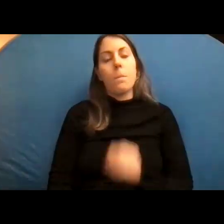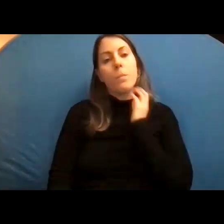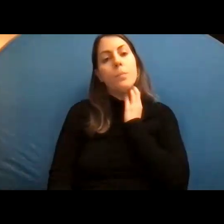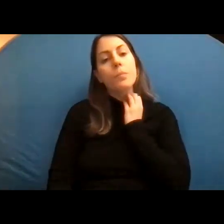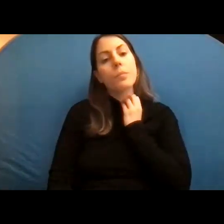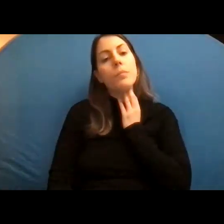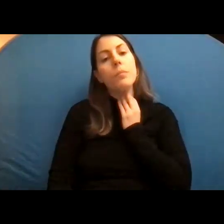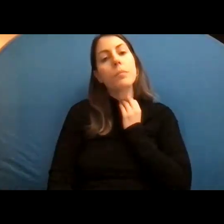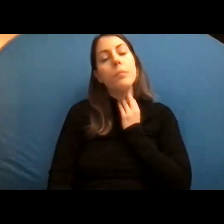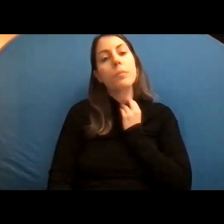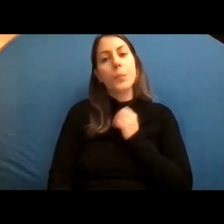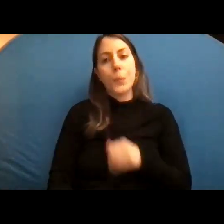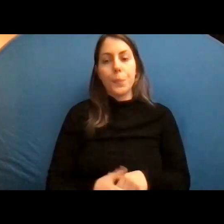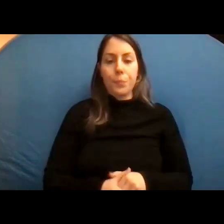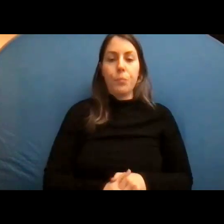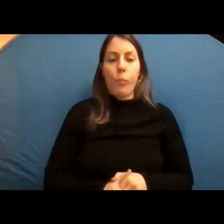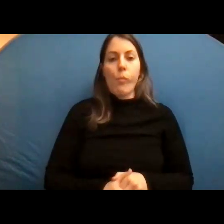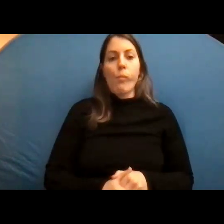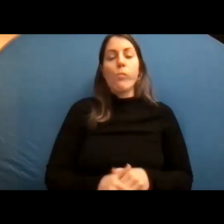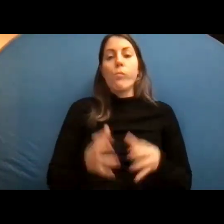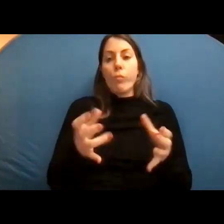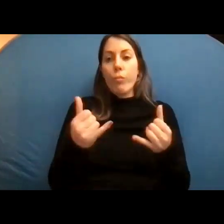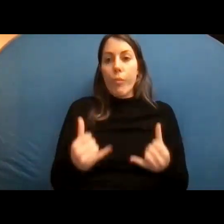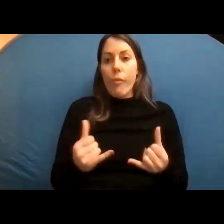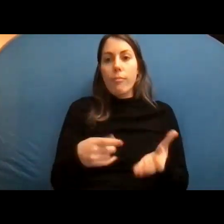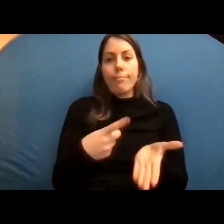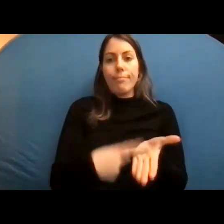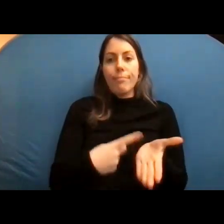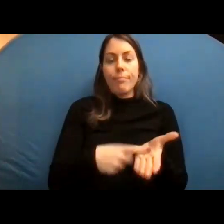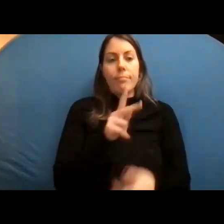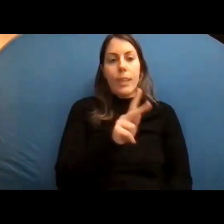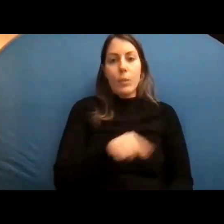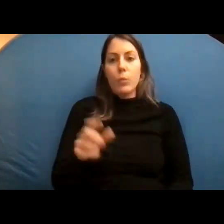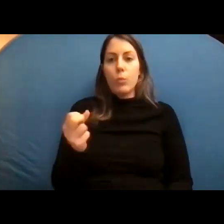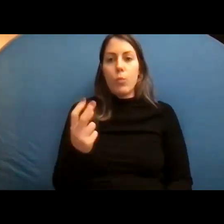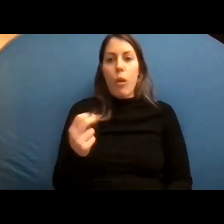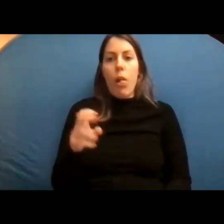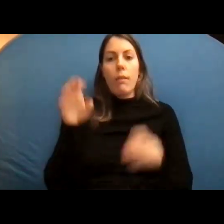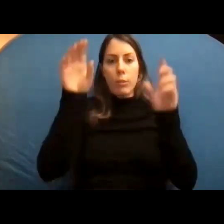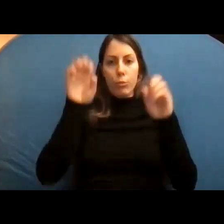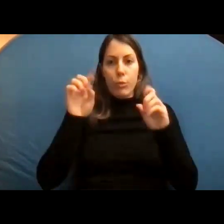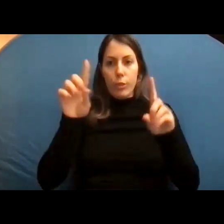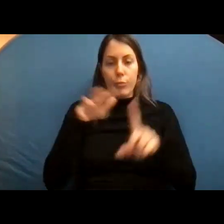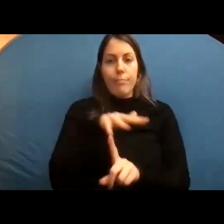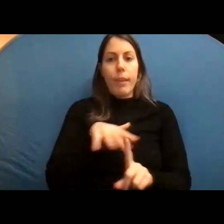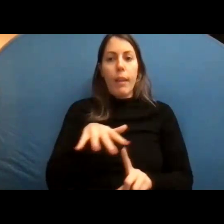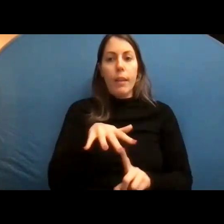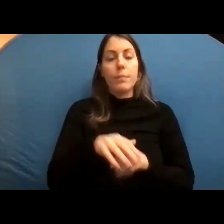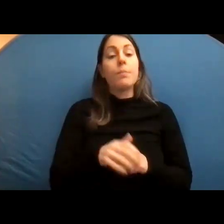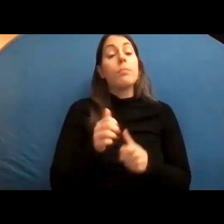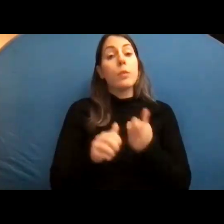slide. So when we are talking about K-12